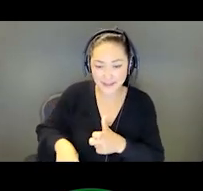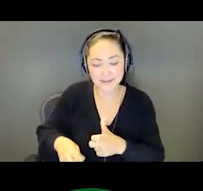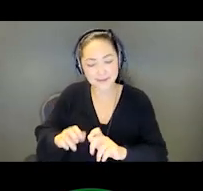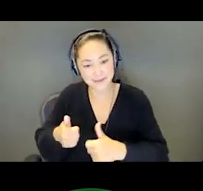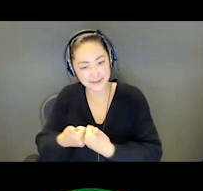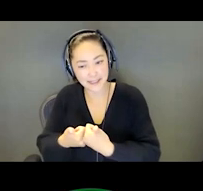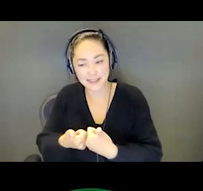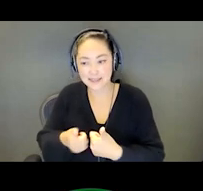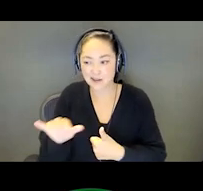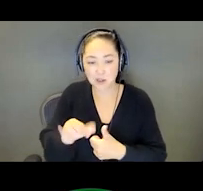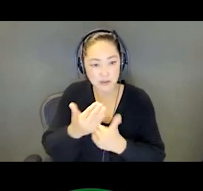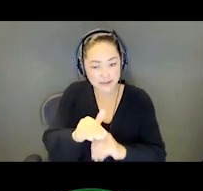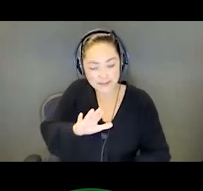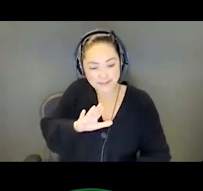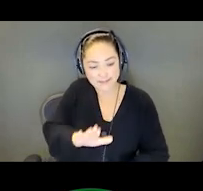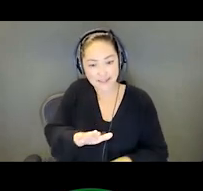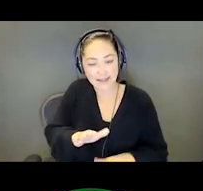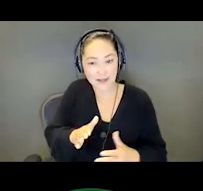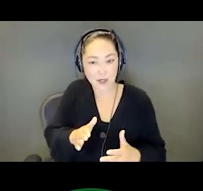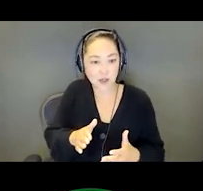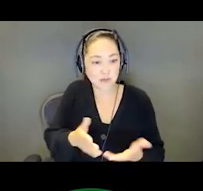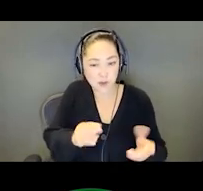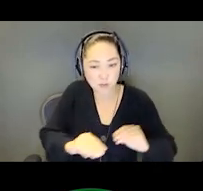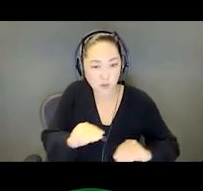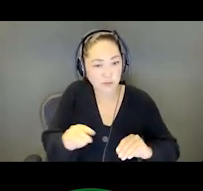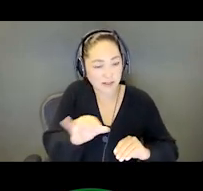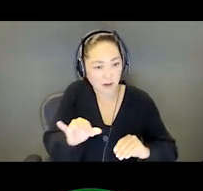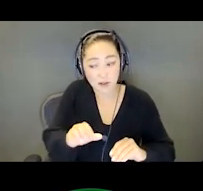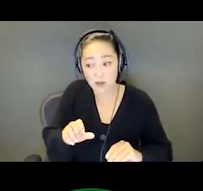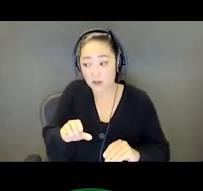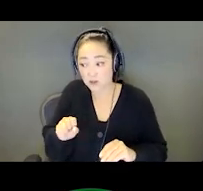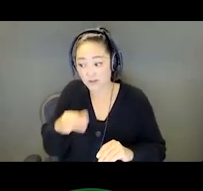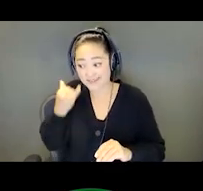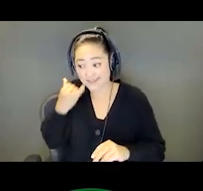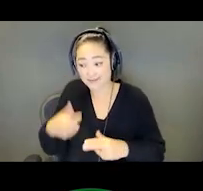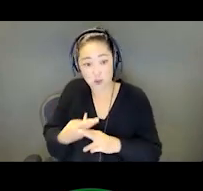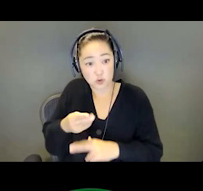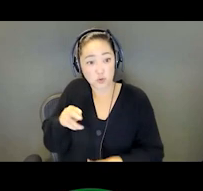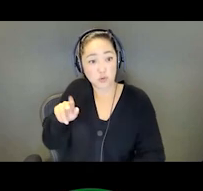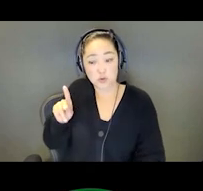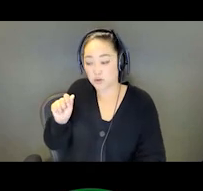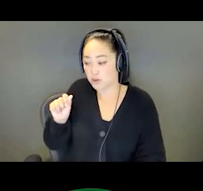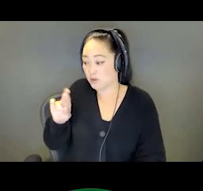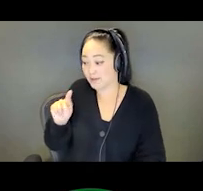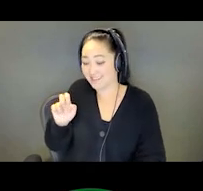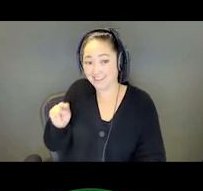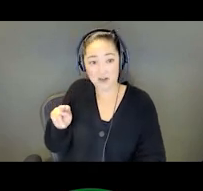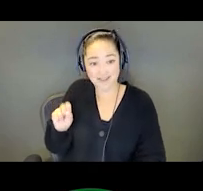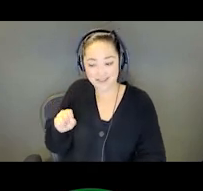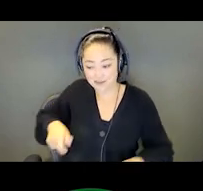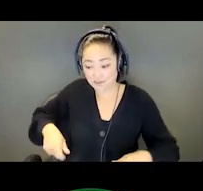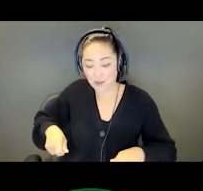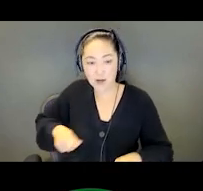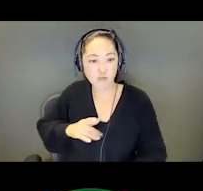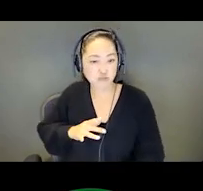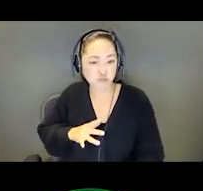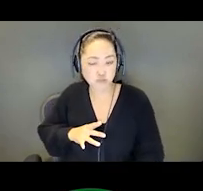Being able to use a cartus wheelchair opens the possibilities for having outdoors activities.